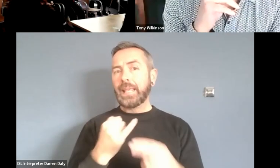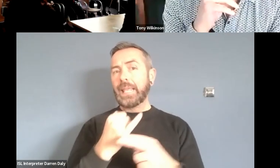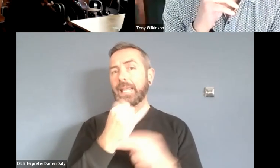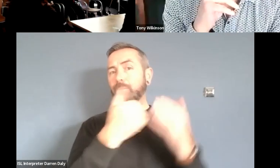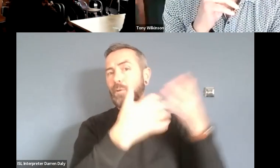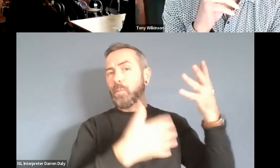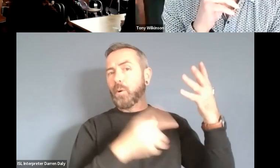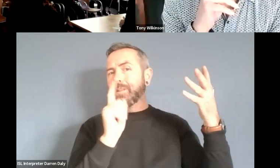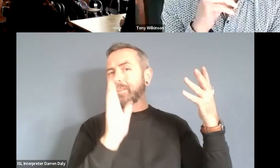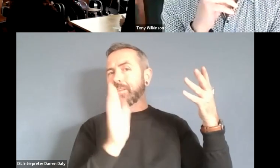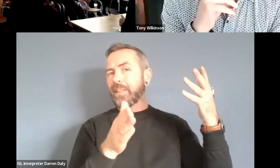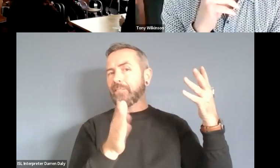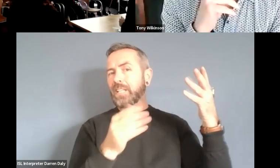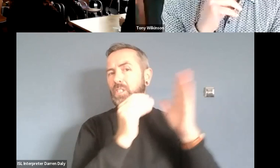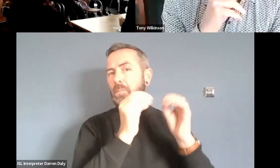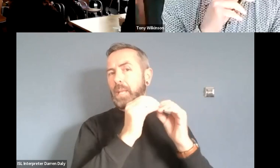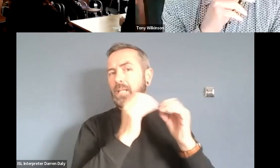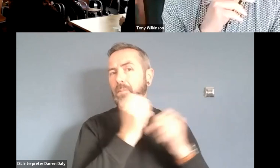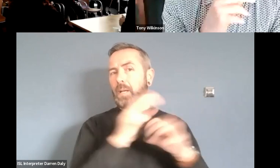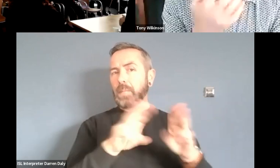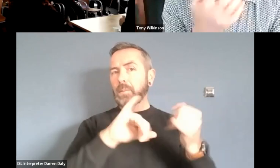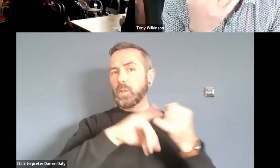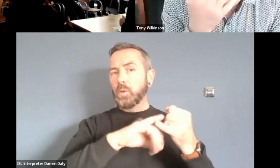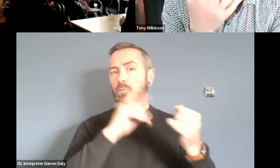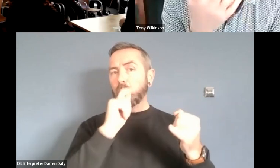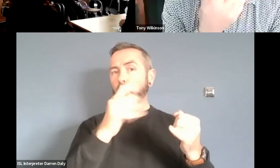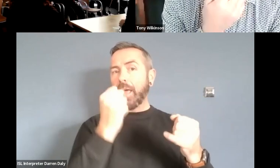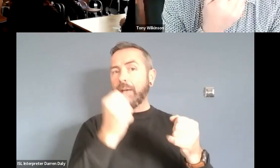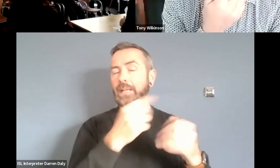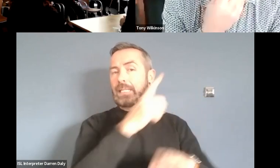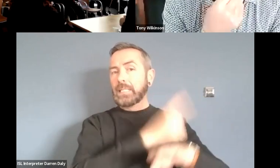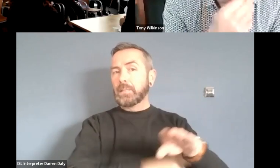mentions people who report having a disability to some extent and to a great